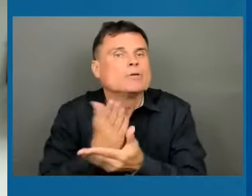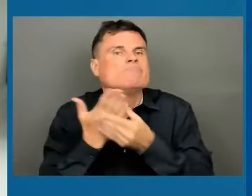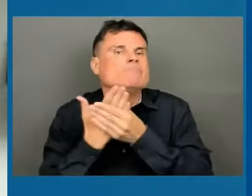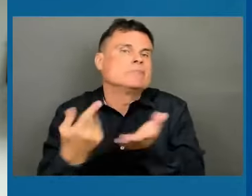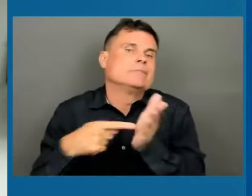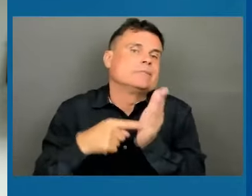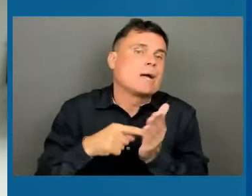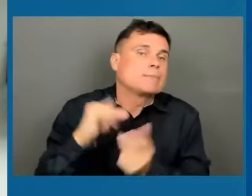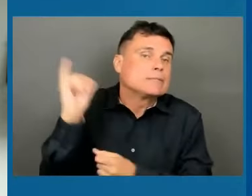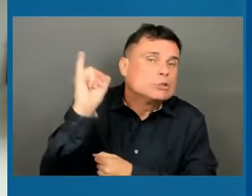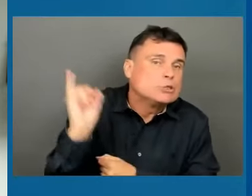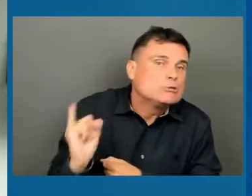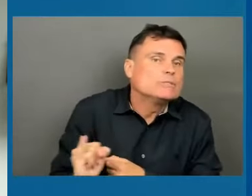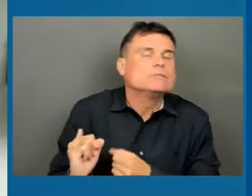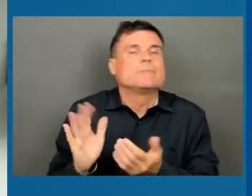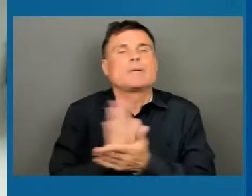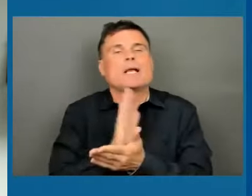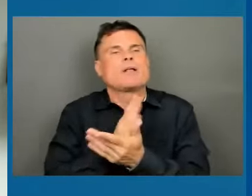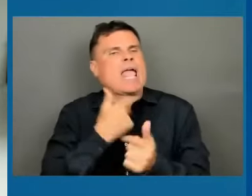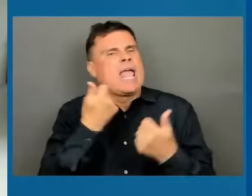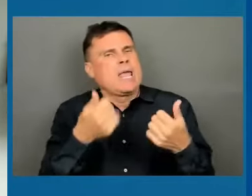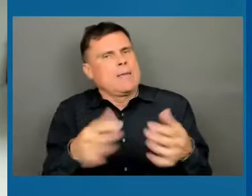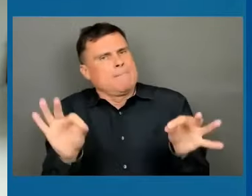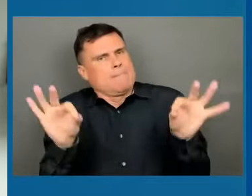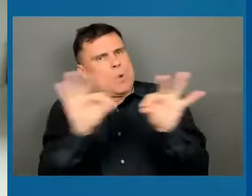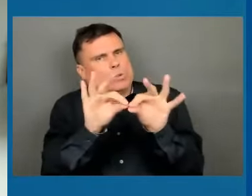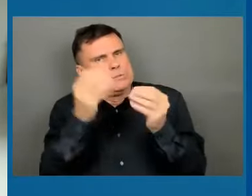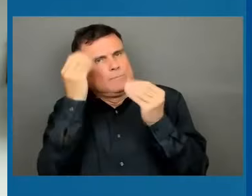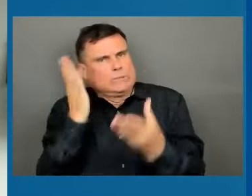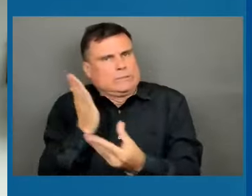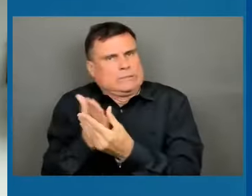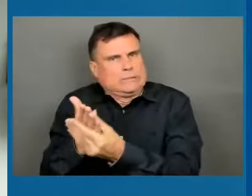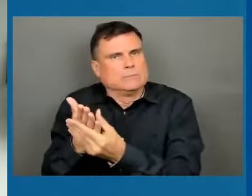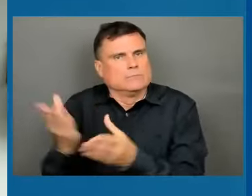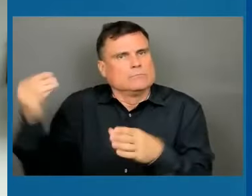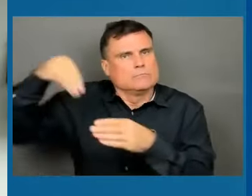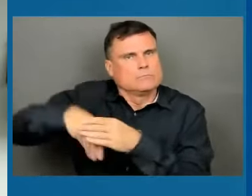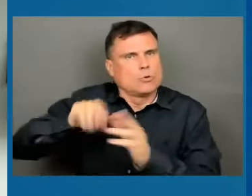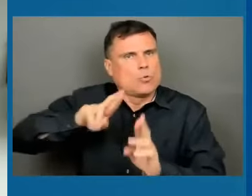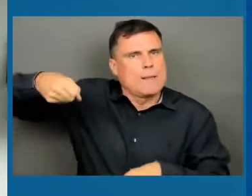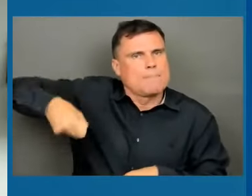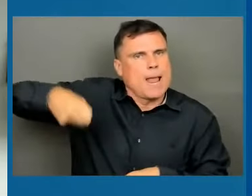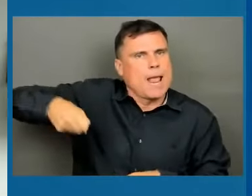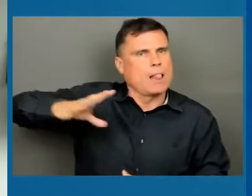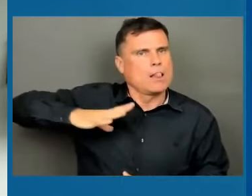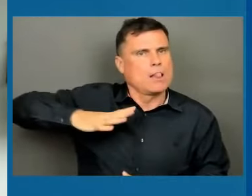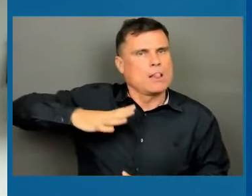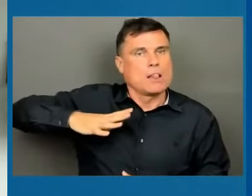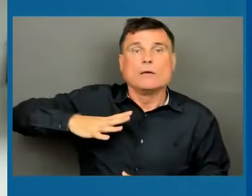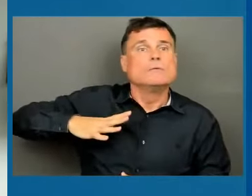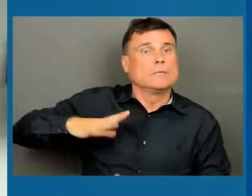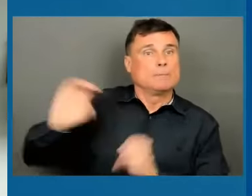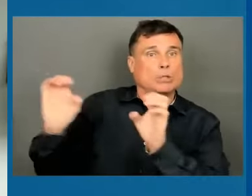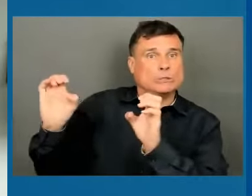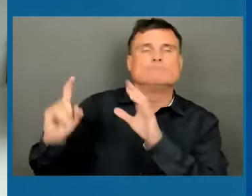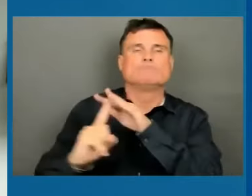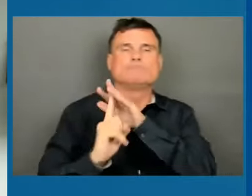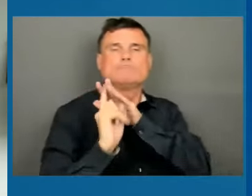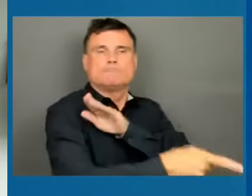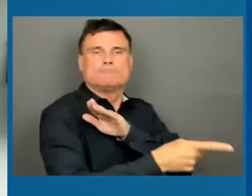pre-positioning flood mitigation assets across the province, including sandbags and sandbag